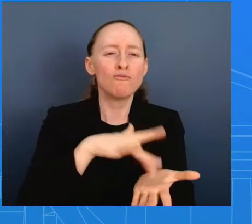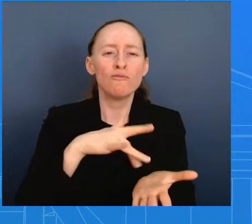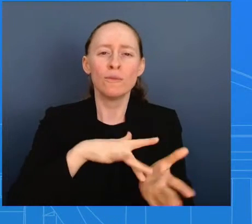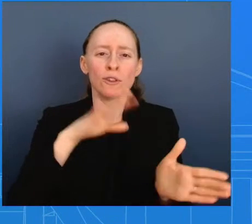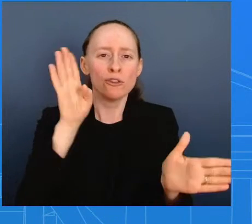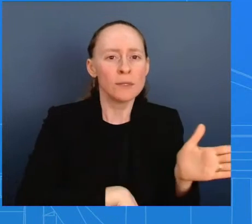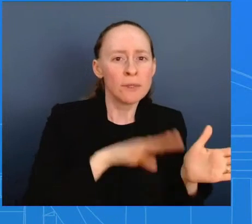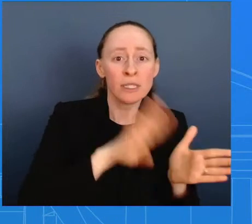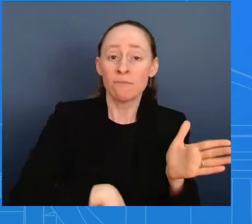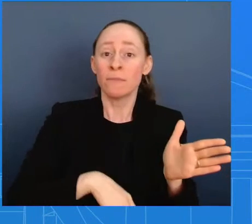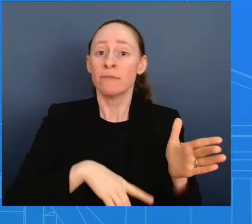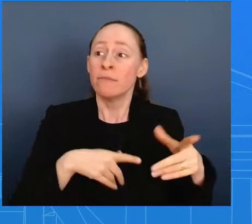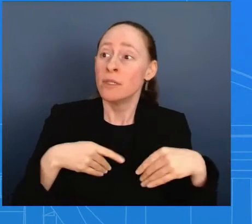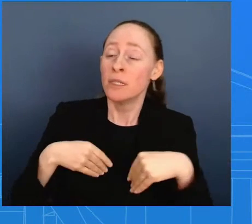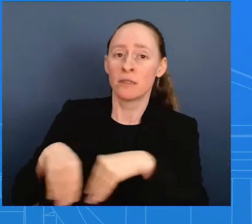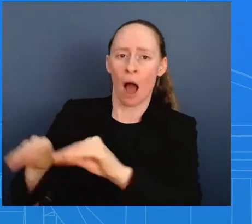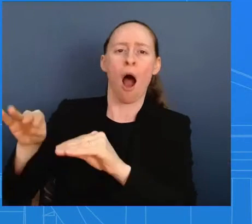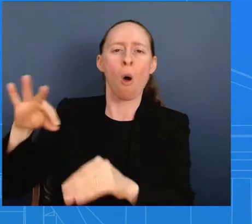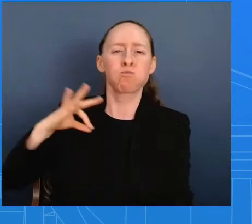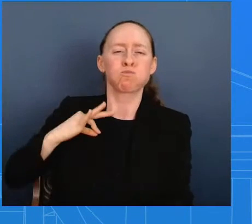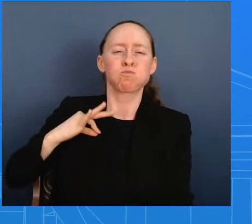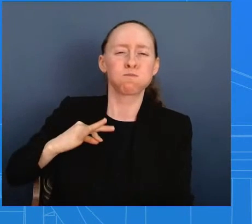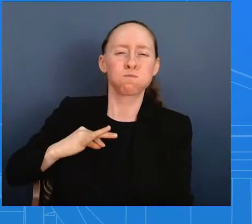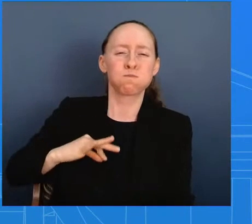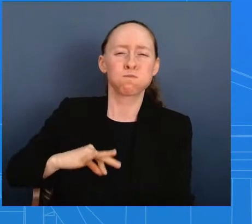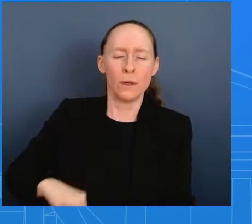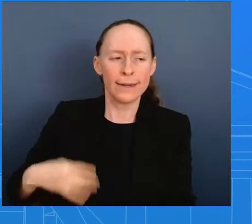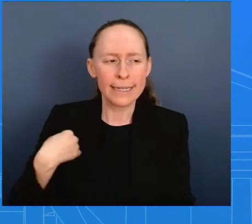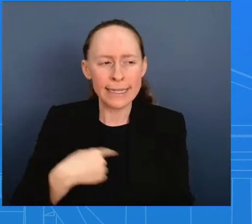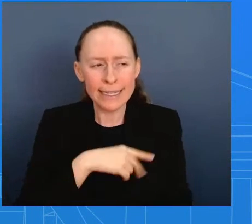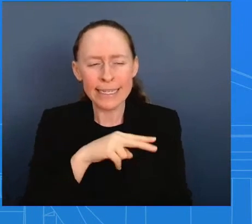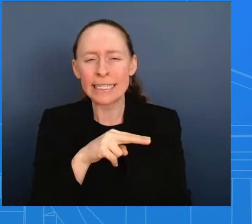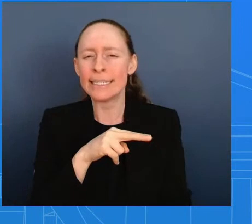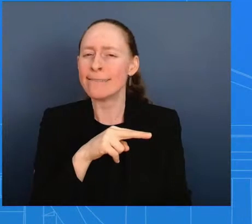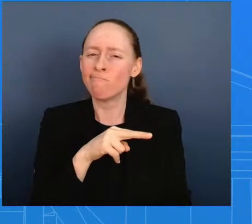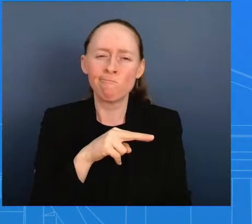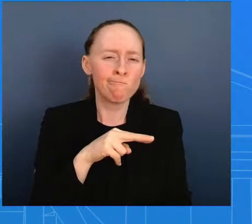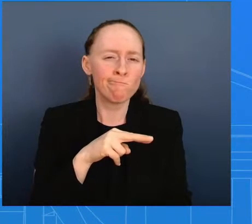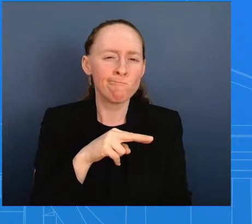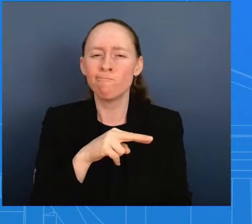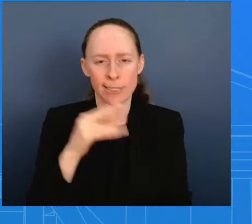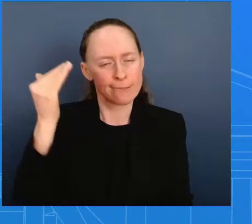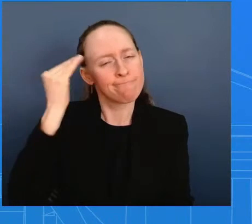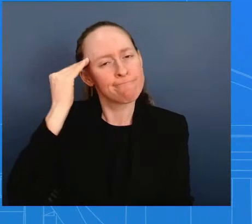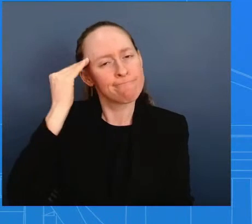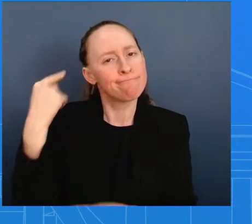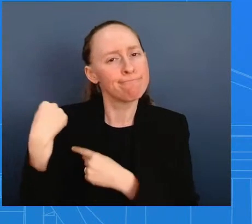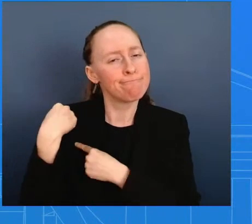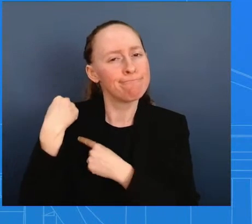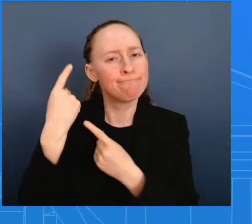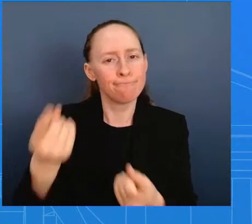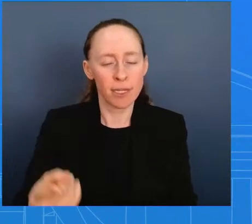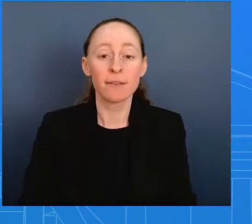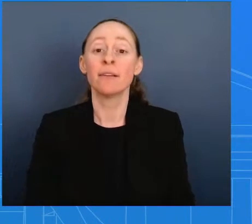has put in place a series of nonmarket distorting practices and strategic sectors.